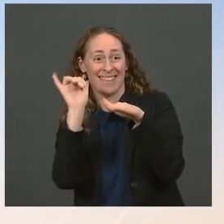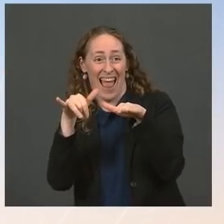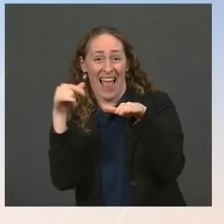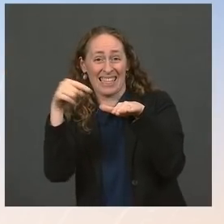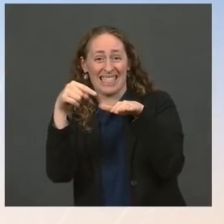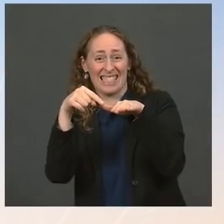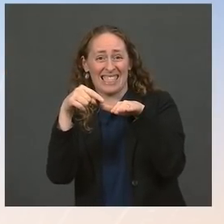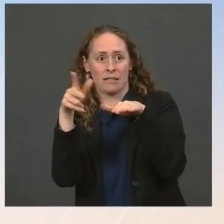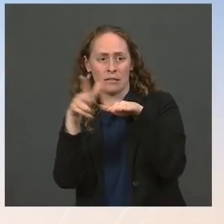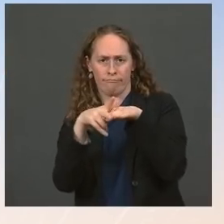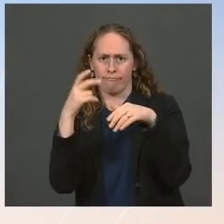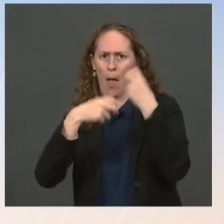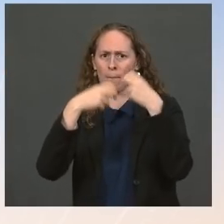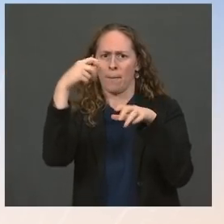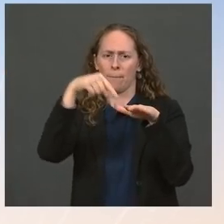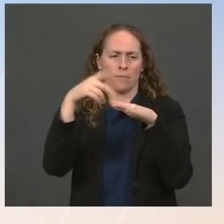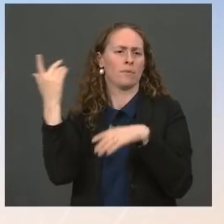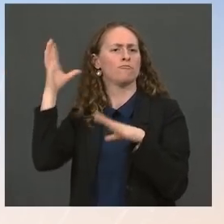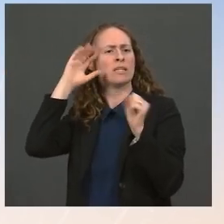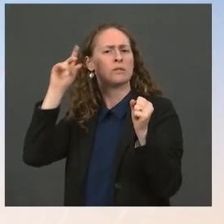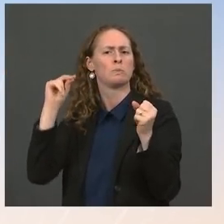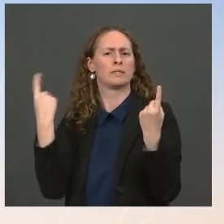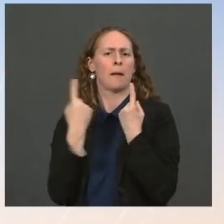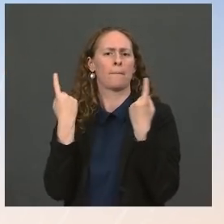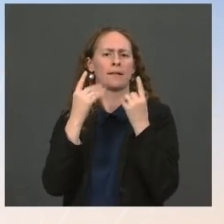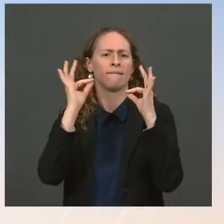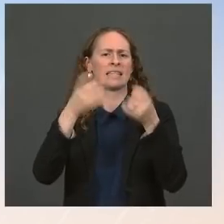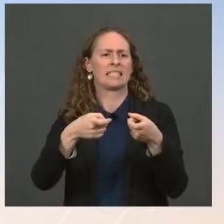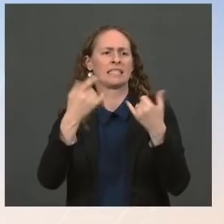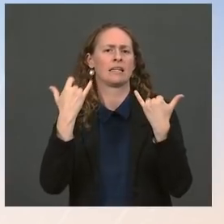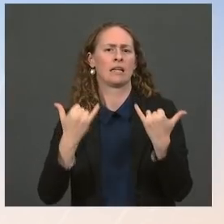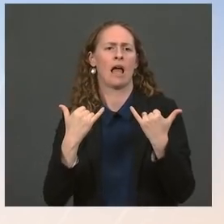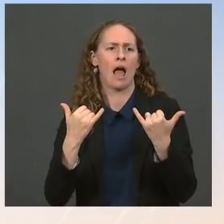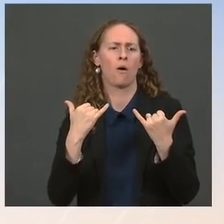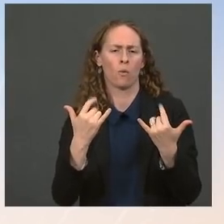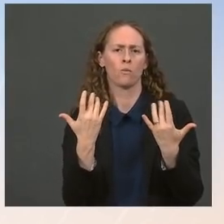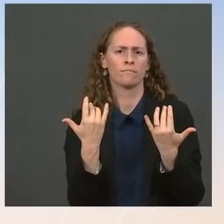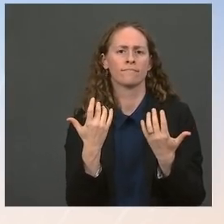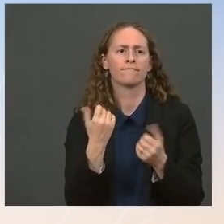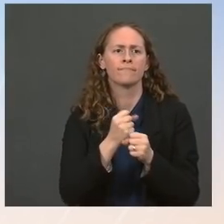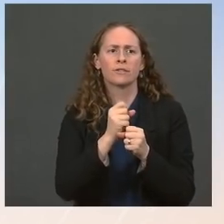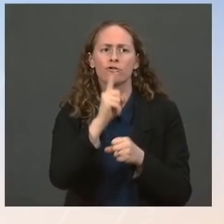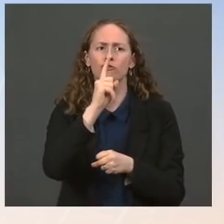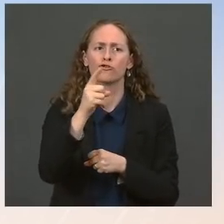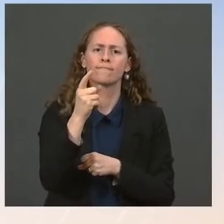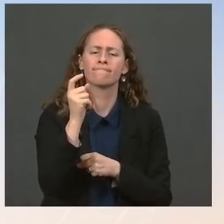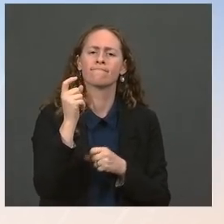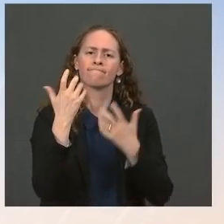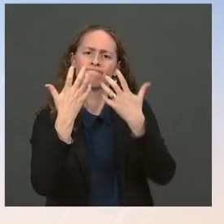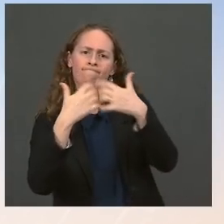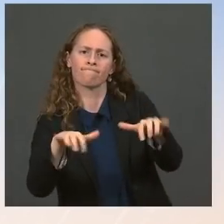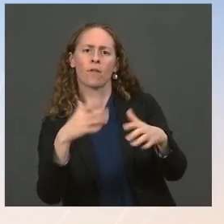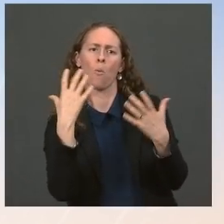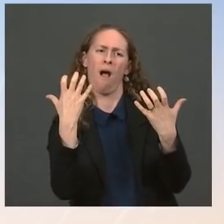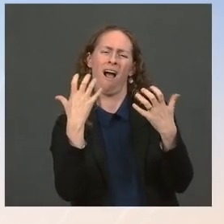by this administration to -- to have an immediate impact. Obviously, there's more that we will continue to press